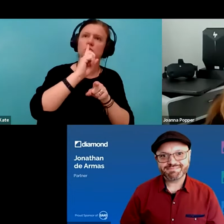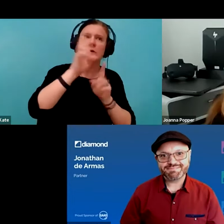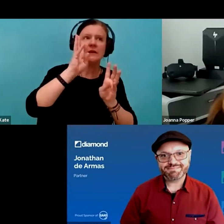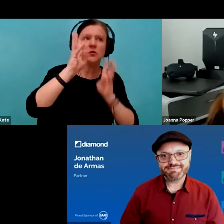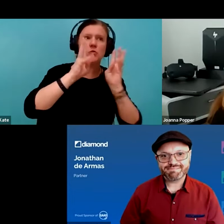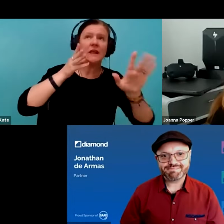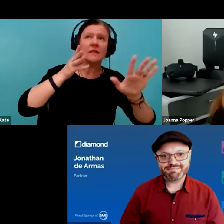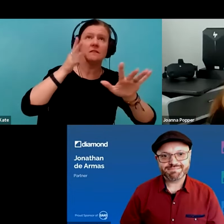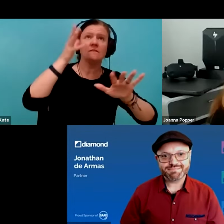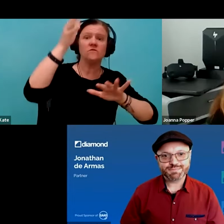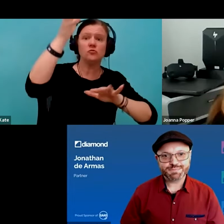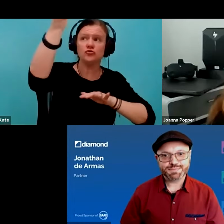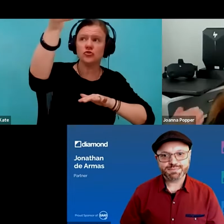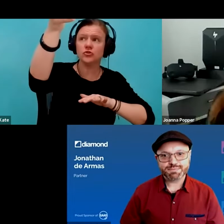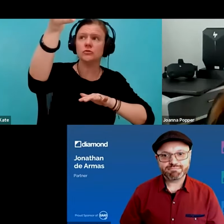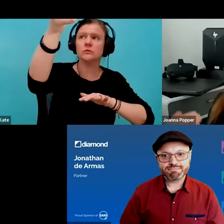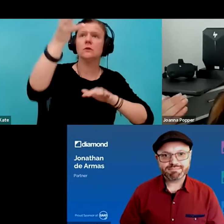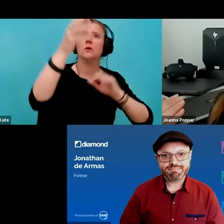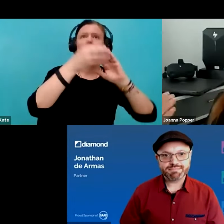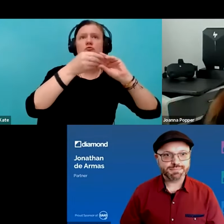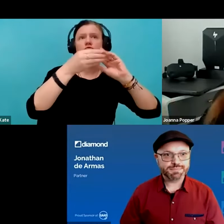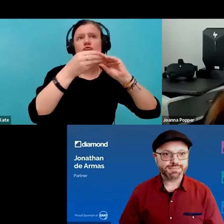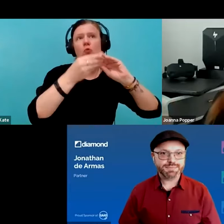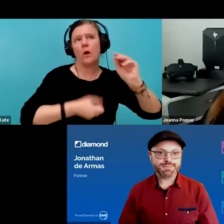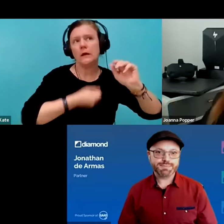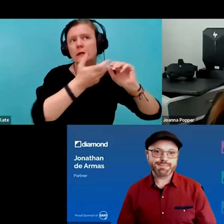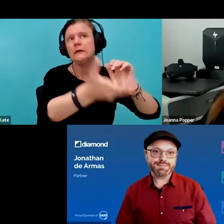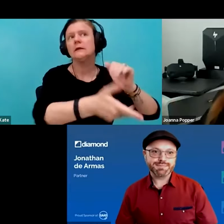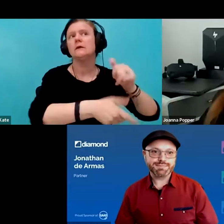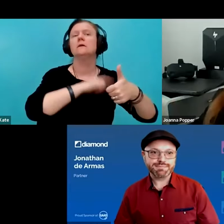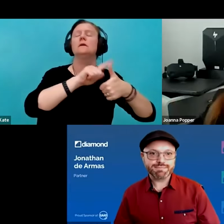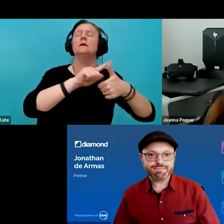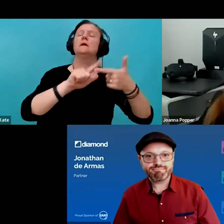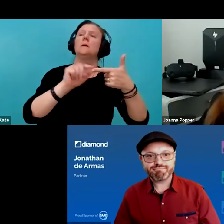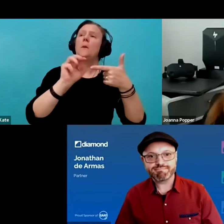future of storytelling creating the future of media creating the future of computing